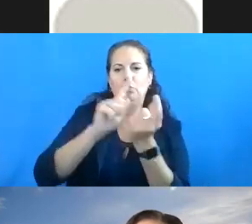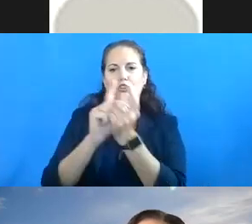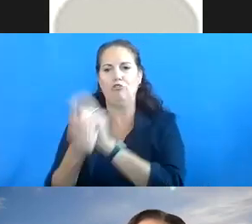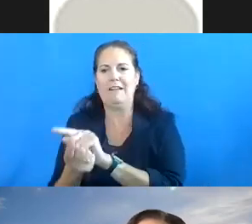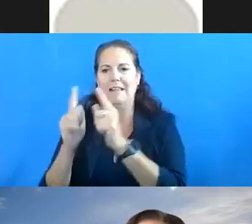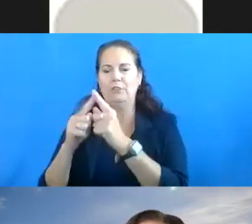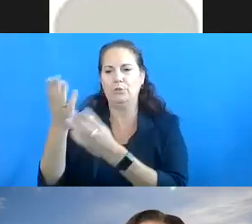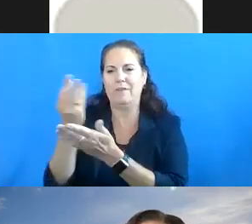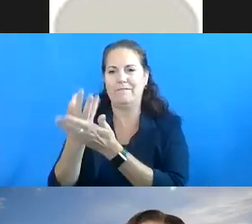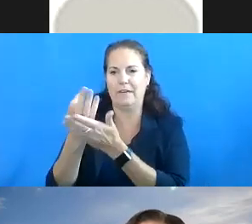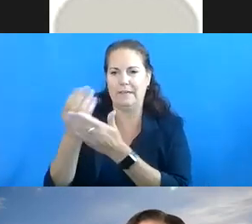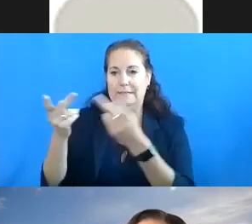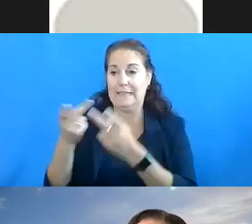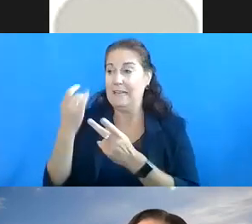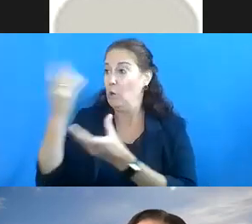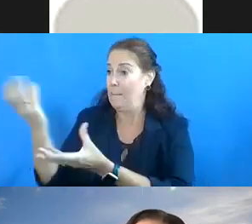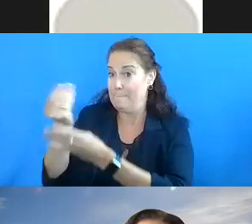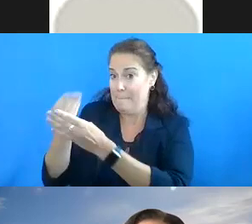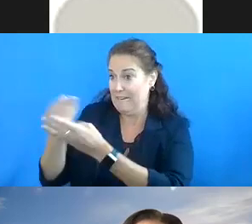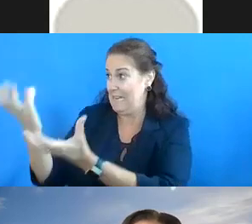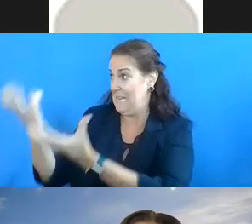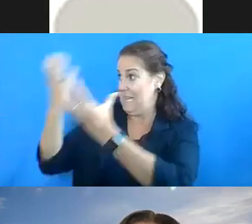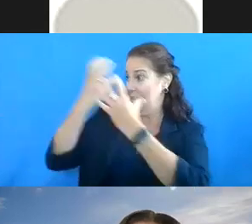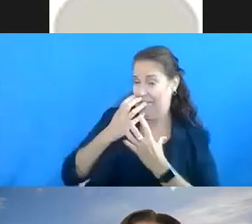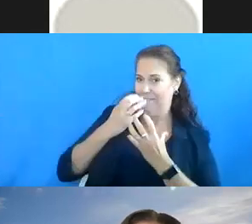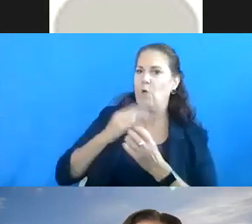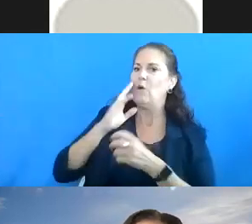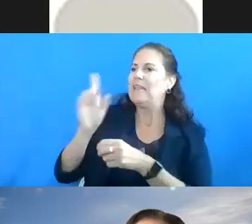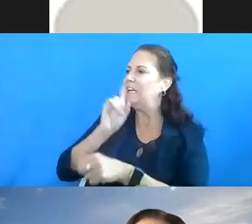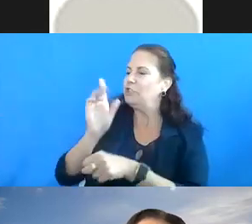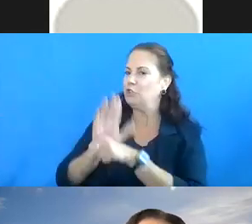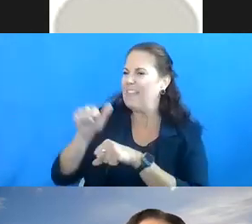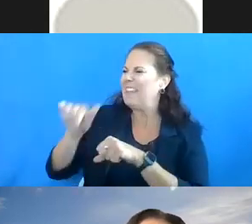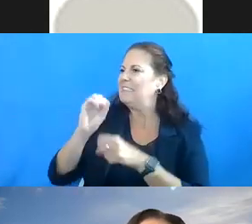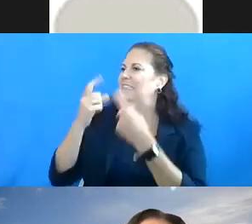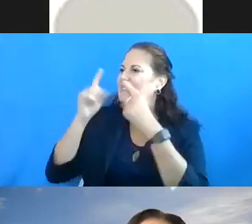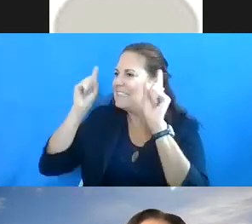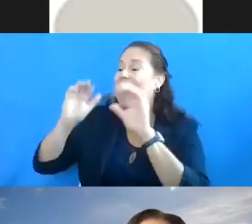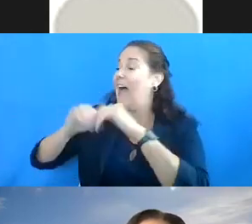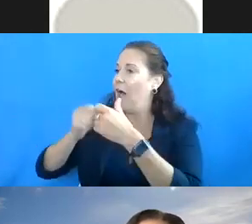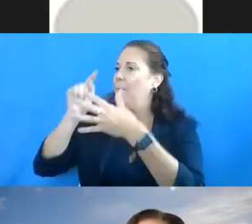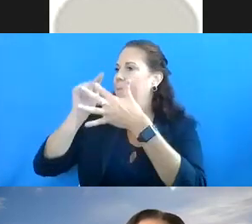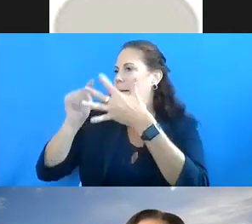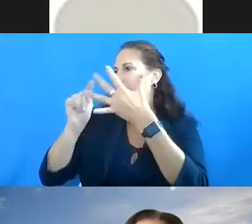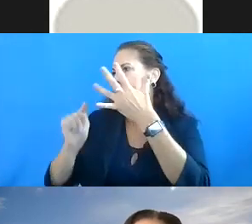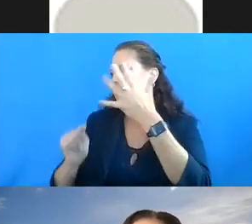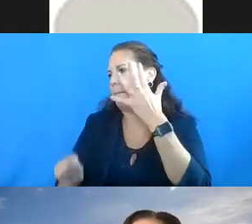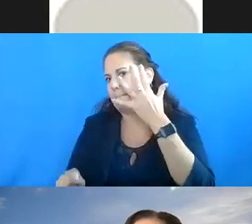if you give me your money, I am going to ensure that this project is successful and these are the deliverables I will give you, and this is how we will know